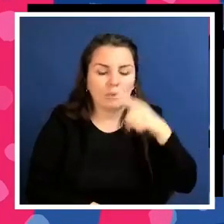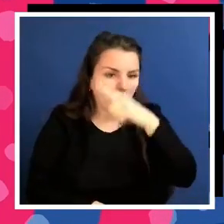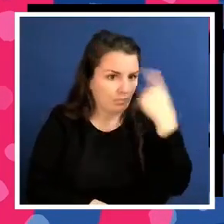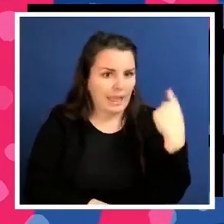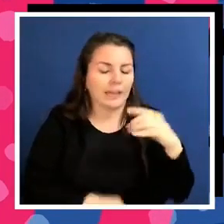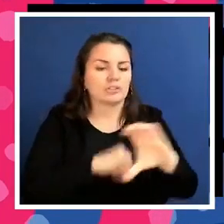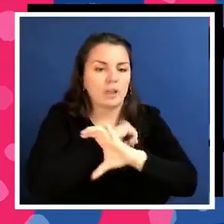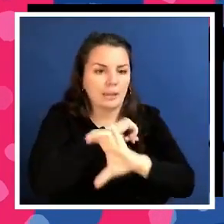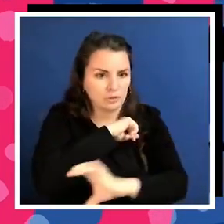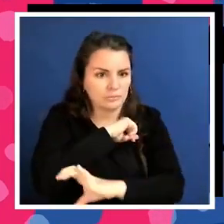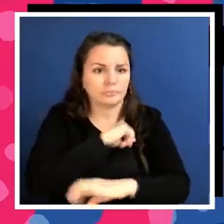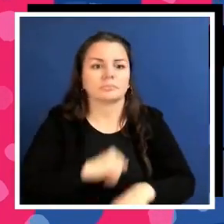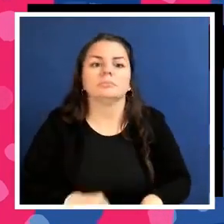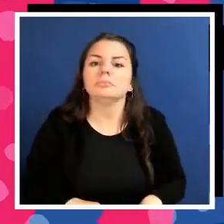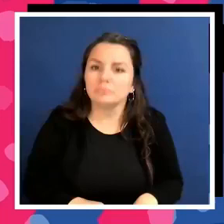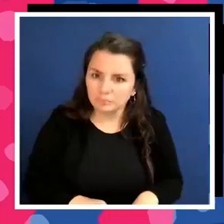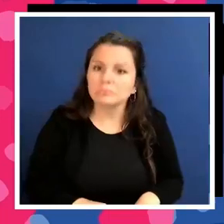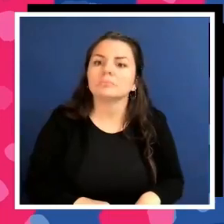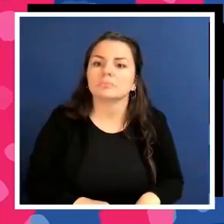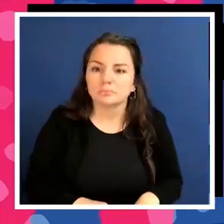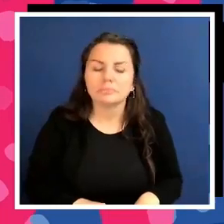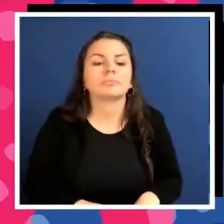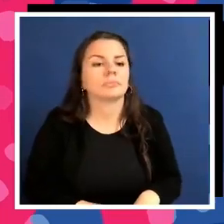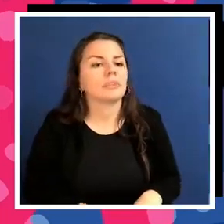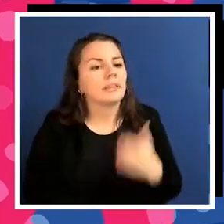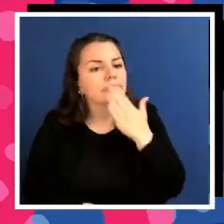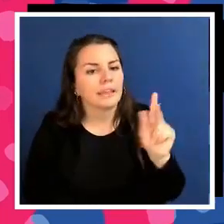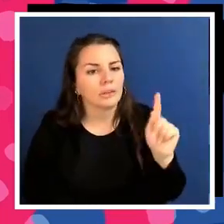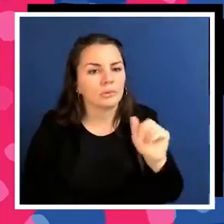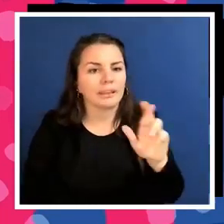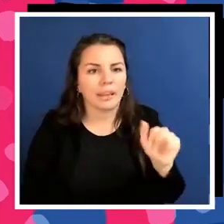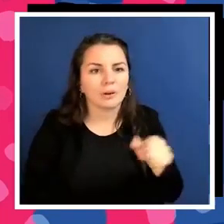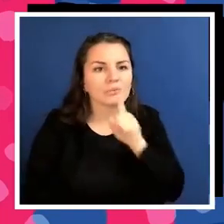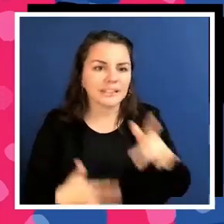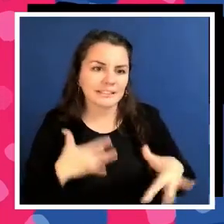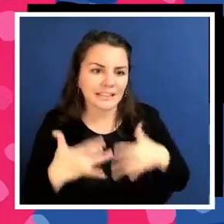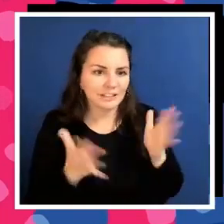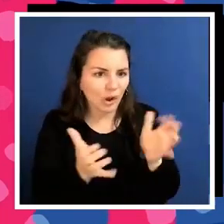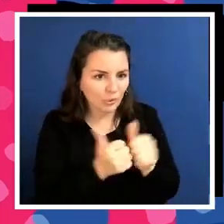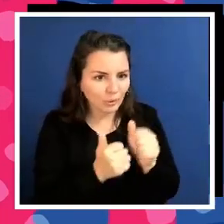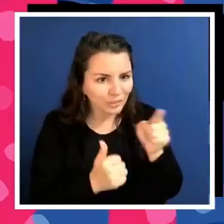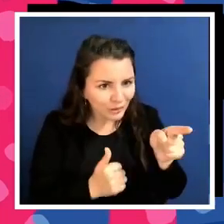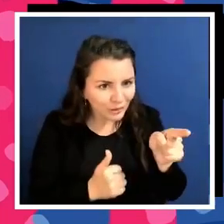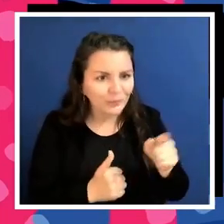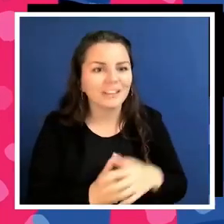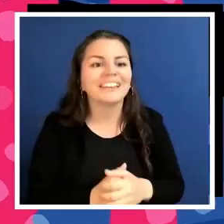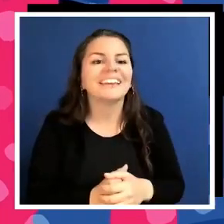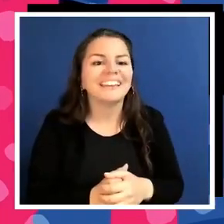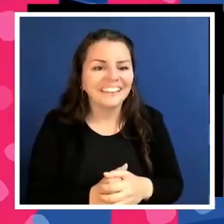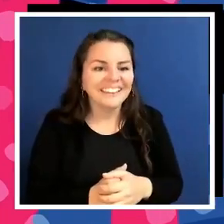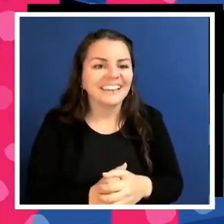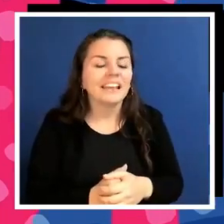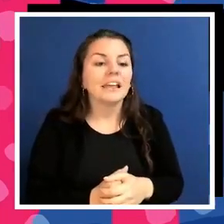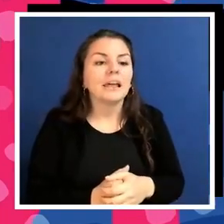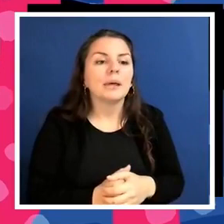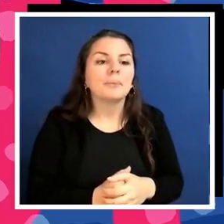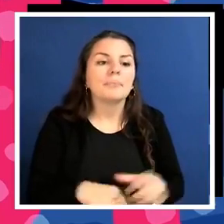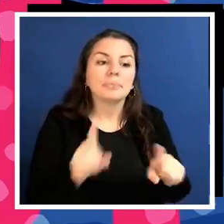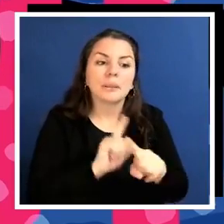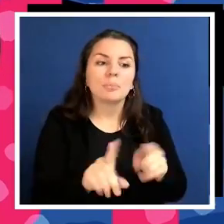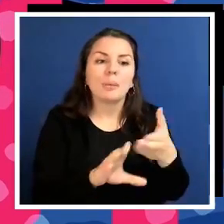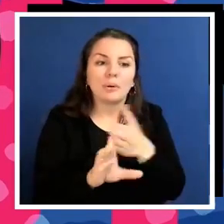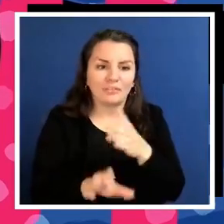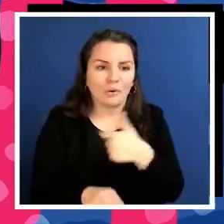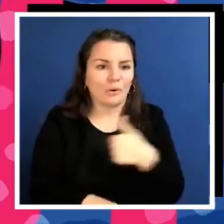HOUSTON TEXAS AREA.EKEININ